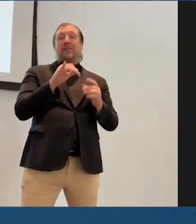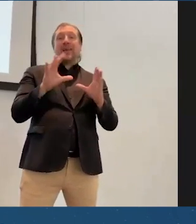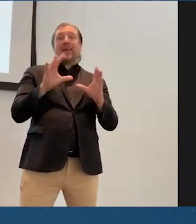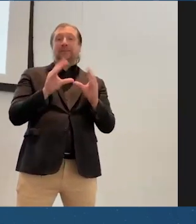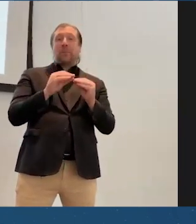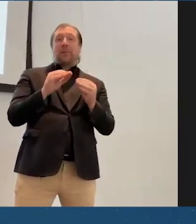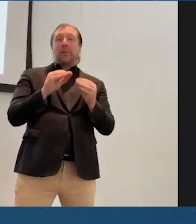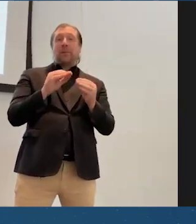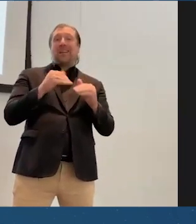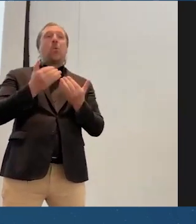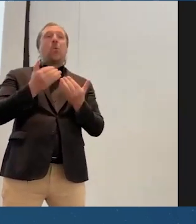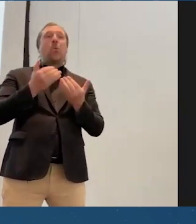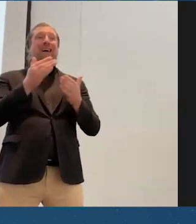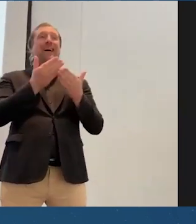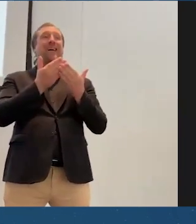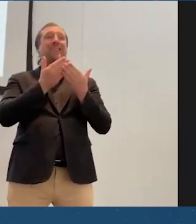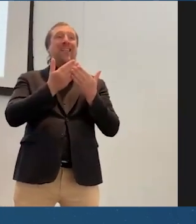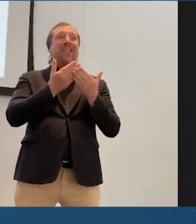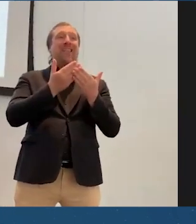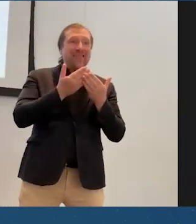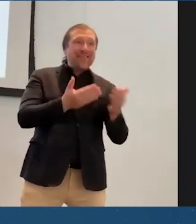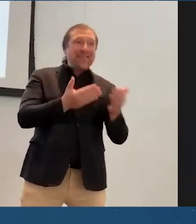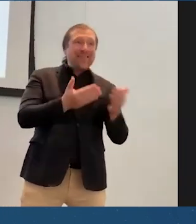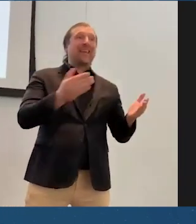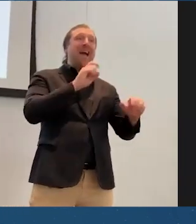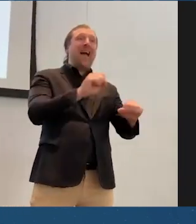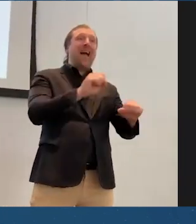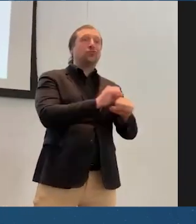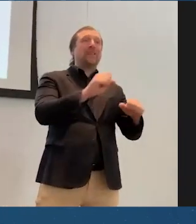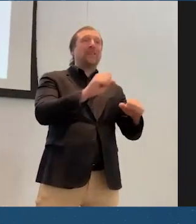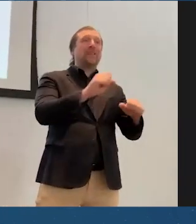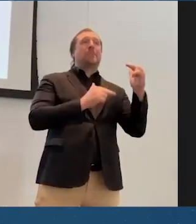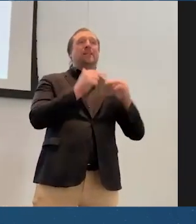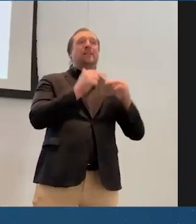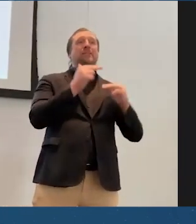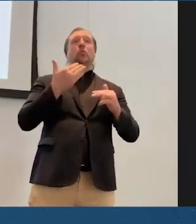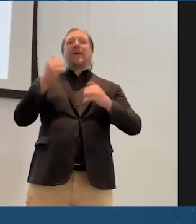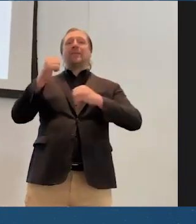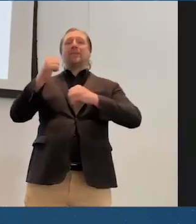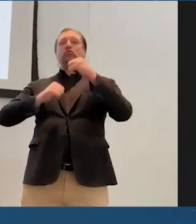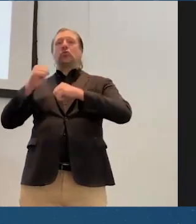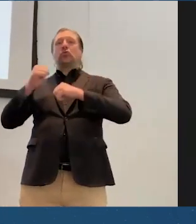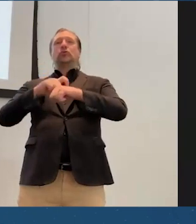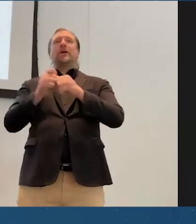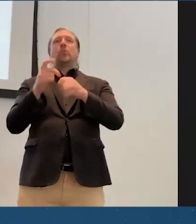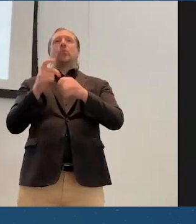how does that thing actually get built? And so we have structured time with our product team following